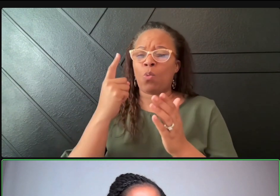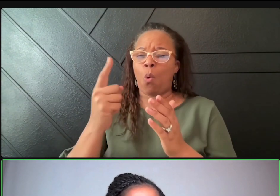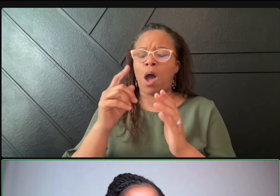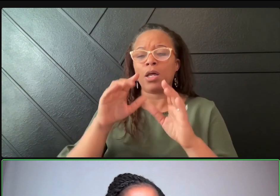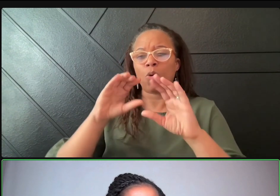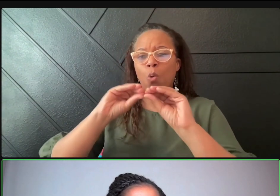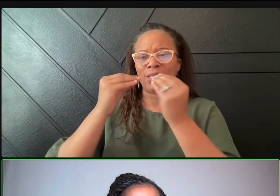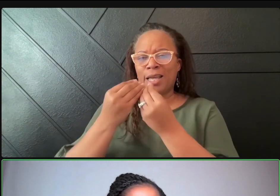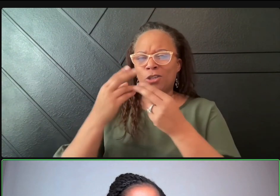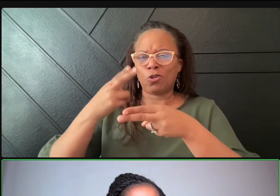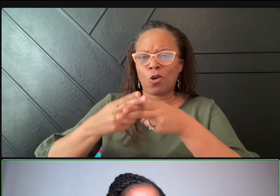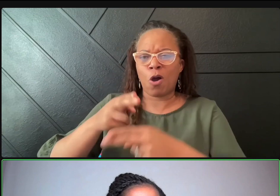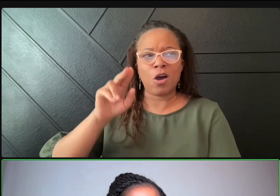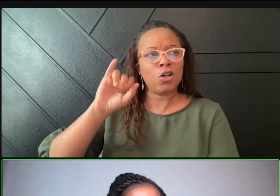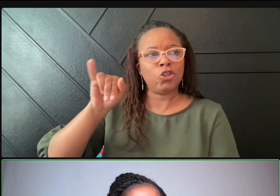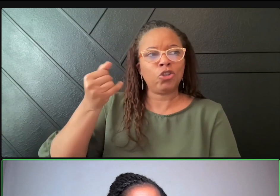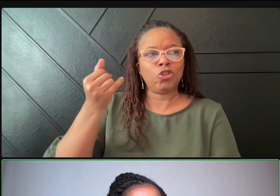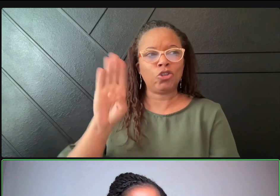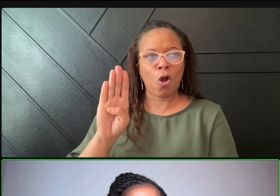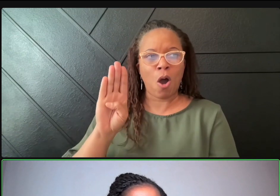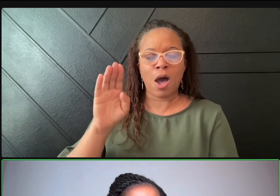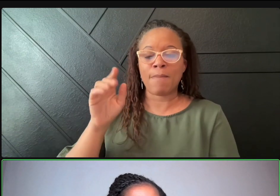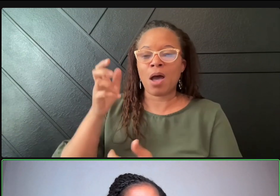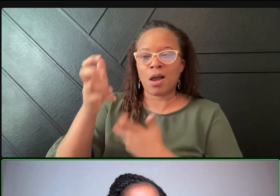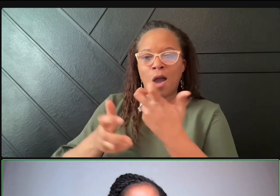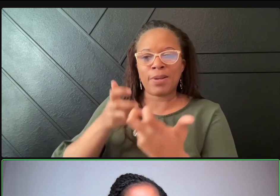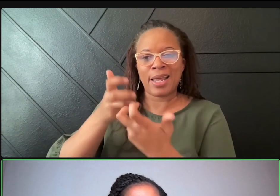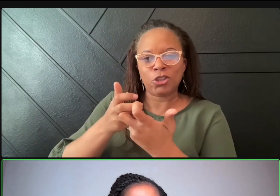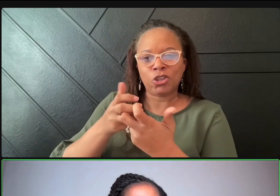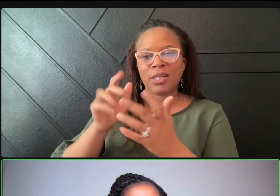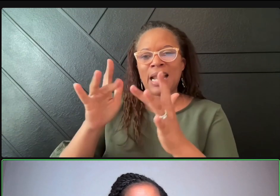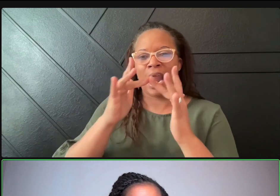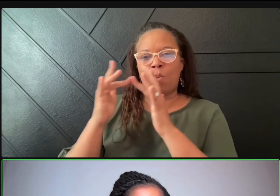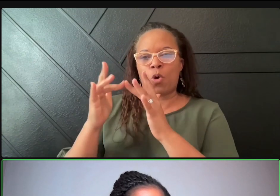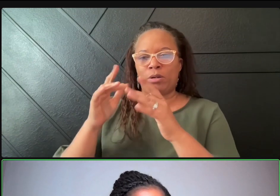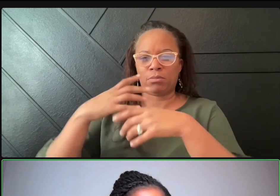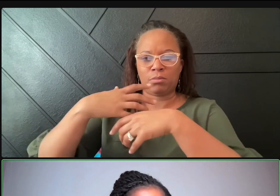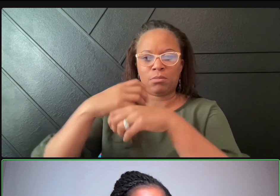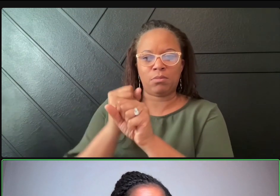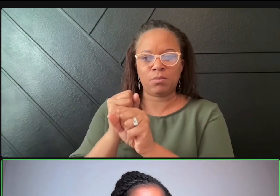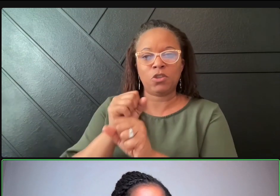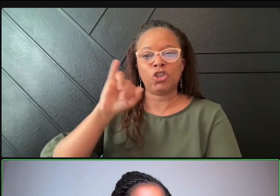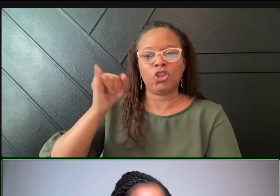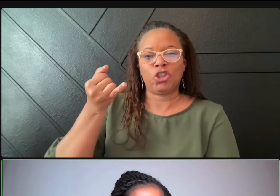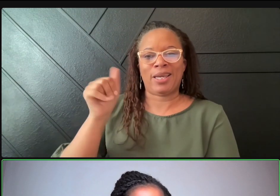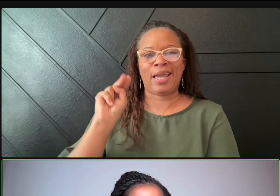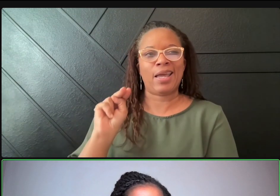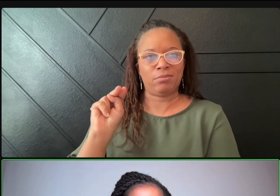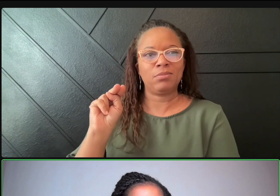I do also want to recommend checking in more about an employee of an organization